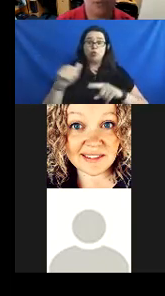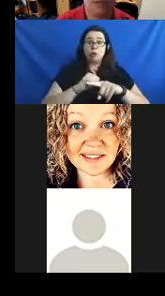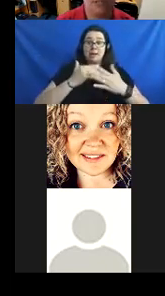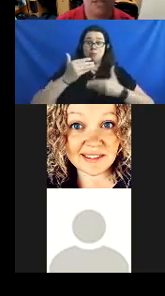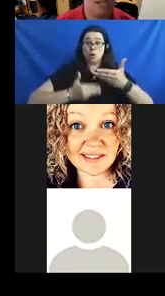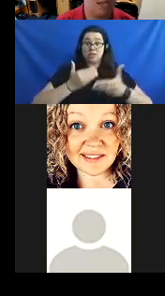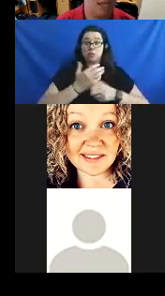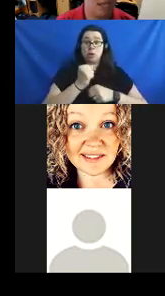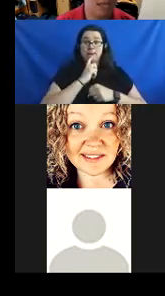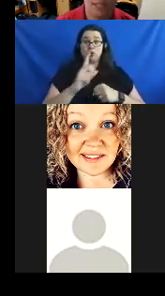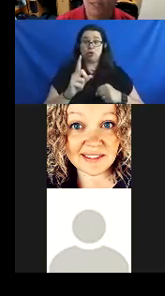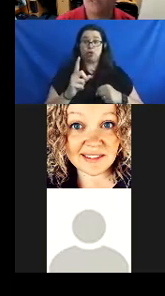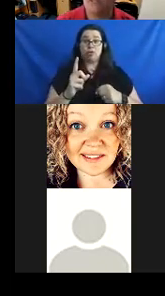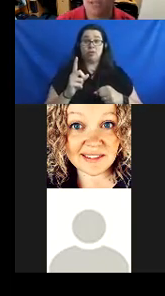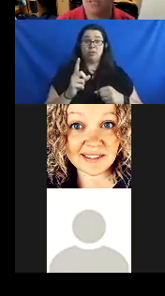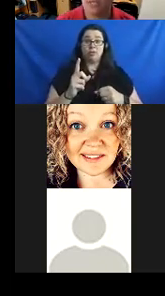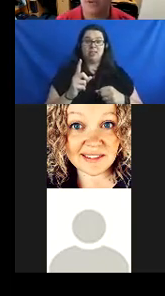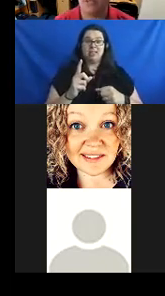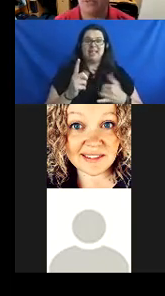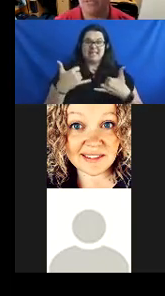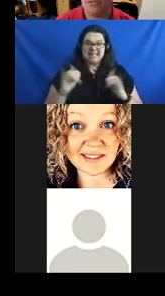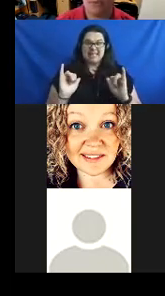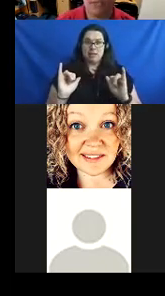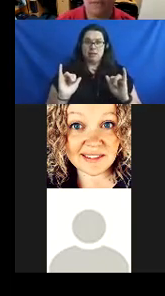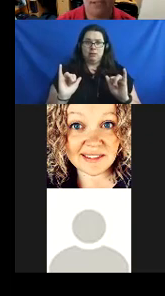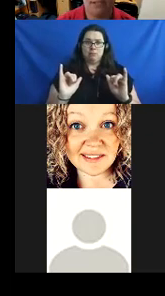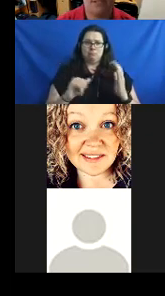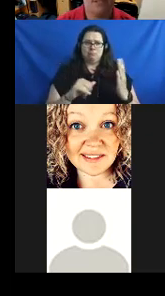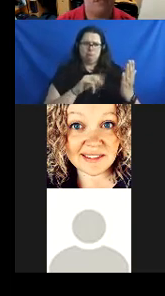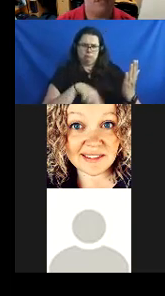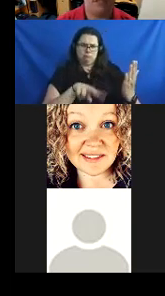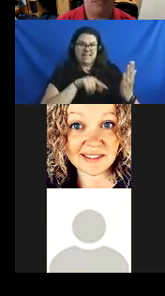IT STILL DOES APPEAR, IS THIS THE RIGHT DEVICE, ARE THE